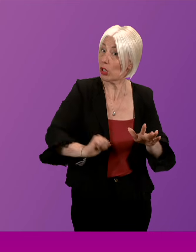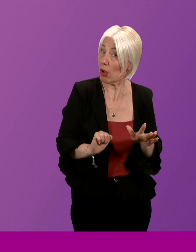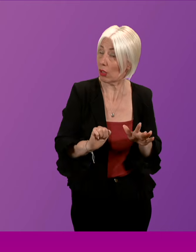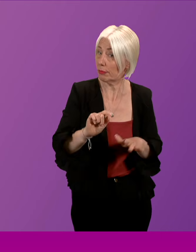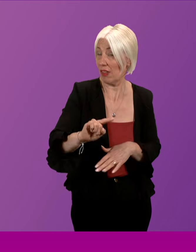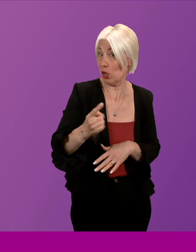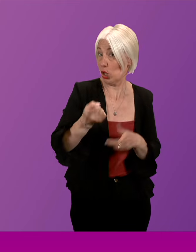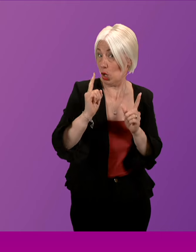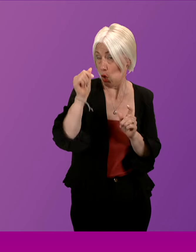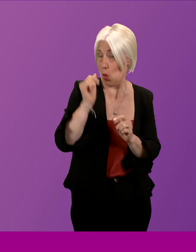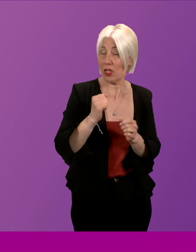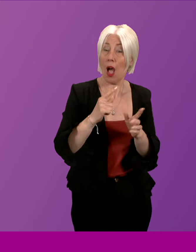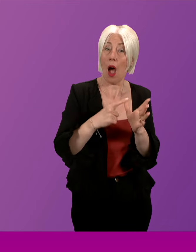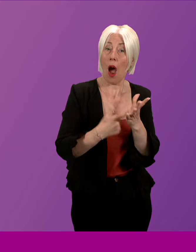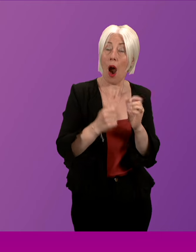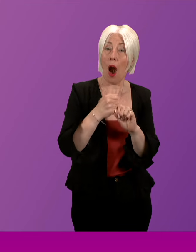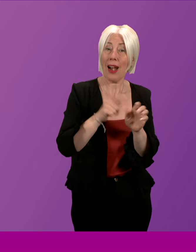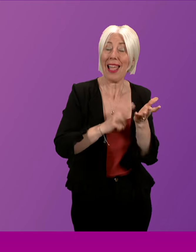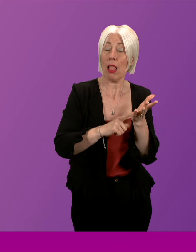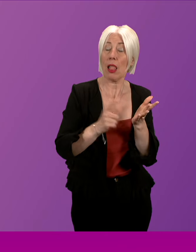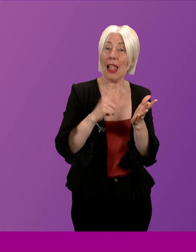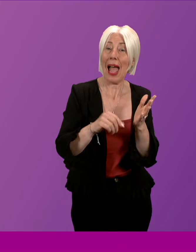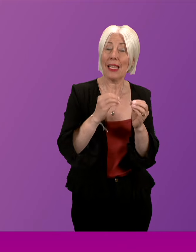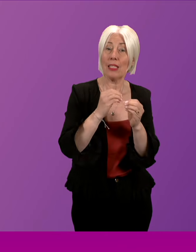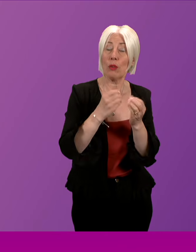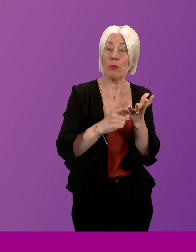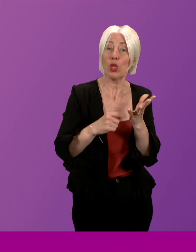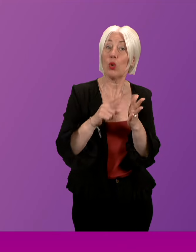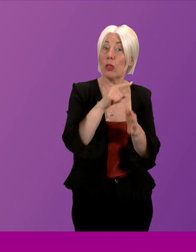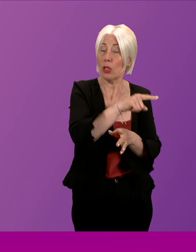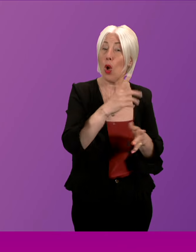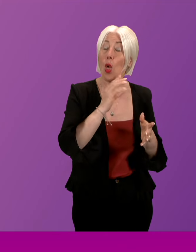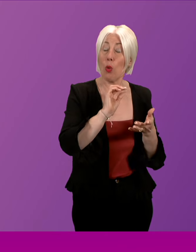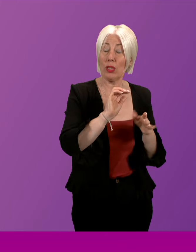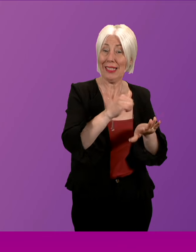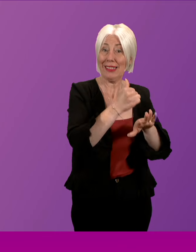Argyll and Bute Council has had an application to LEIP for a joint campus in Mull approved. However,